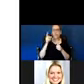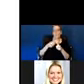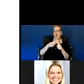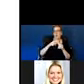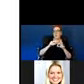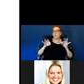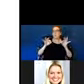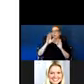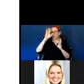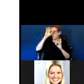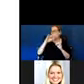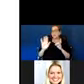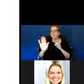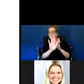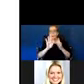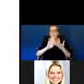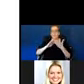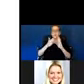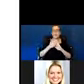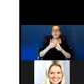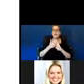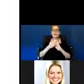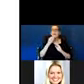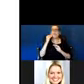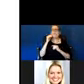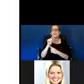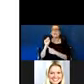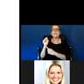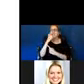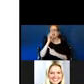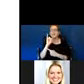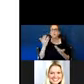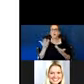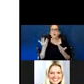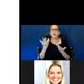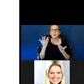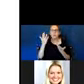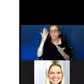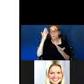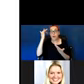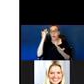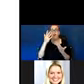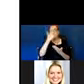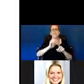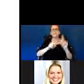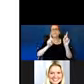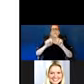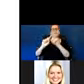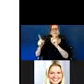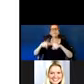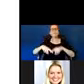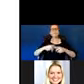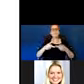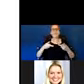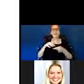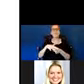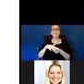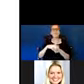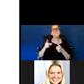in your community because it looks different everywhere. And one of the ways that you can understand what homelessness looks like is by looking